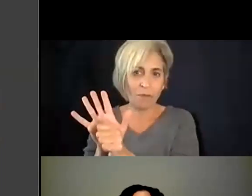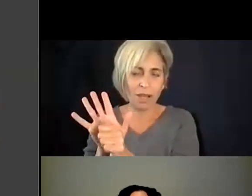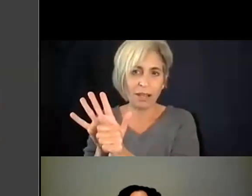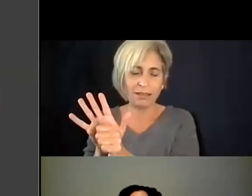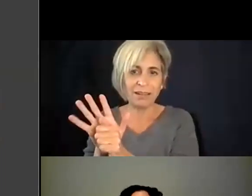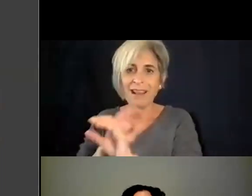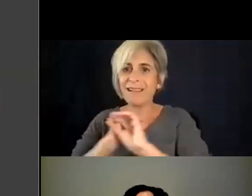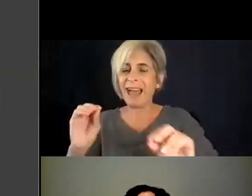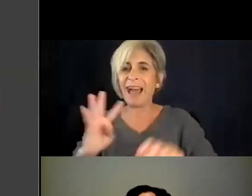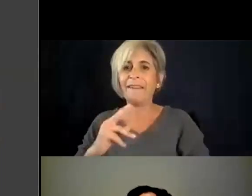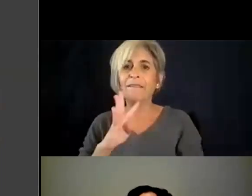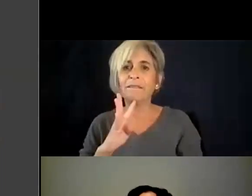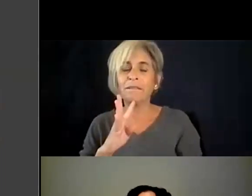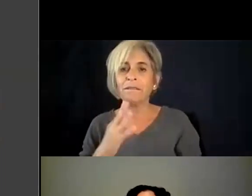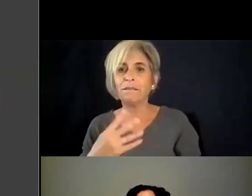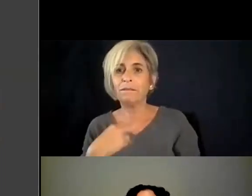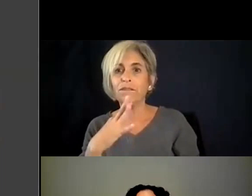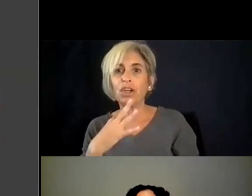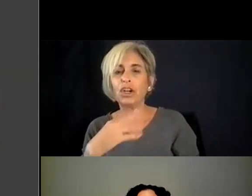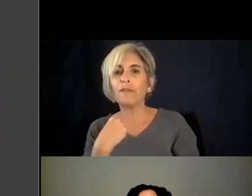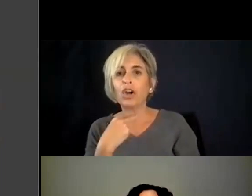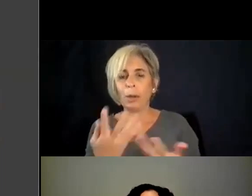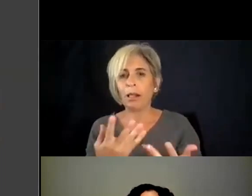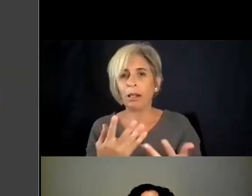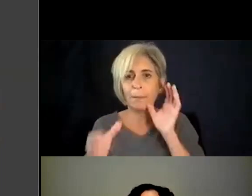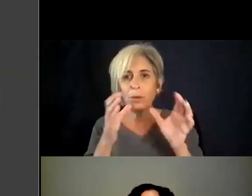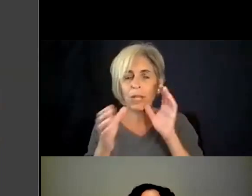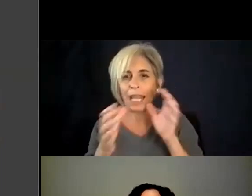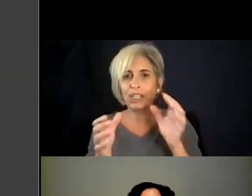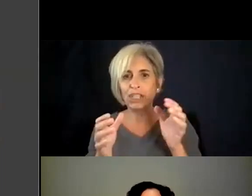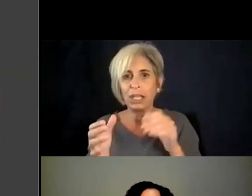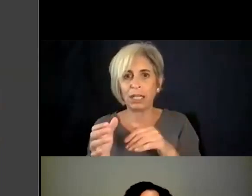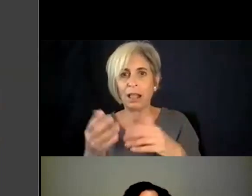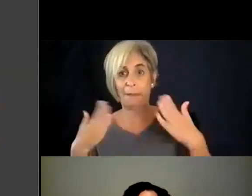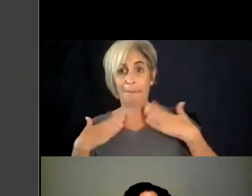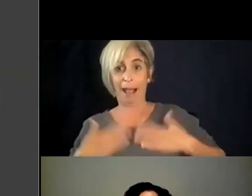Nonverbal communication such as body language accounts for 55 percent of total communications.